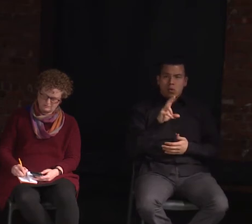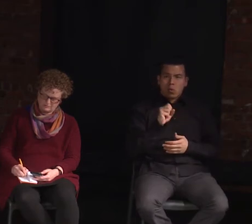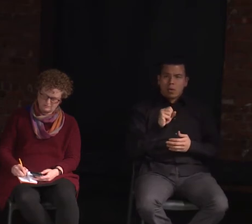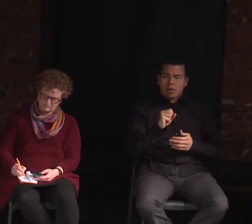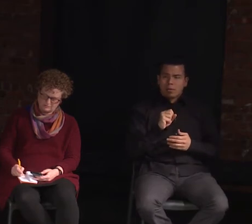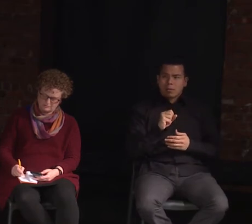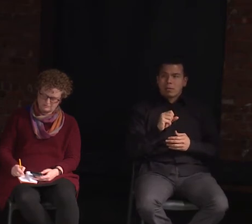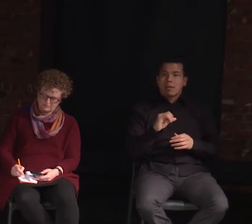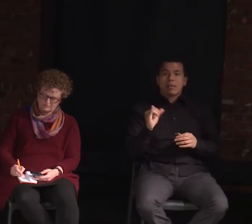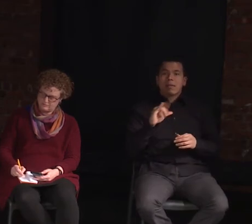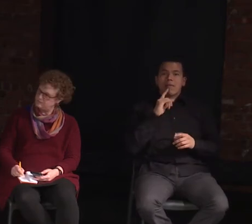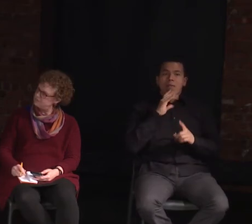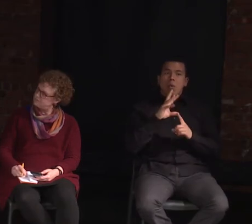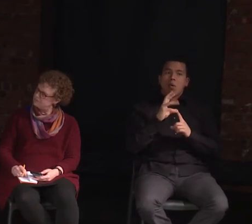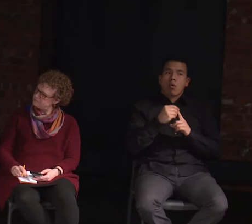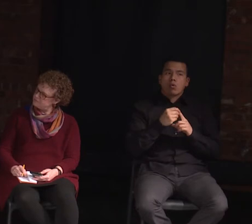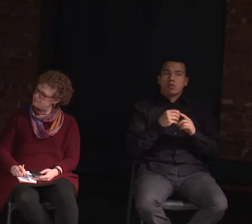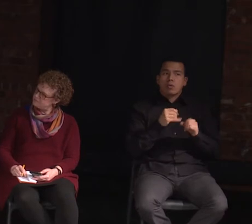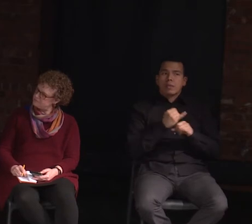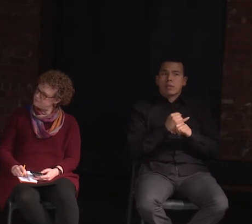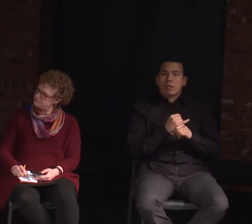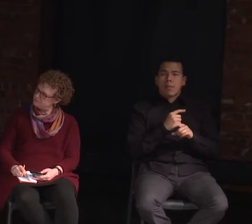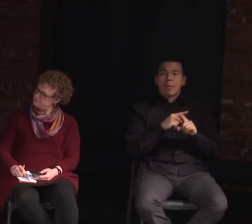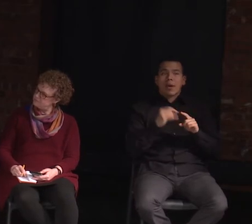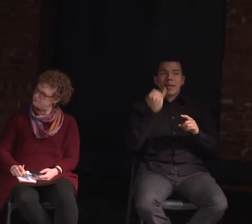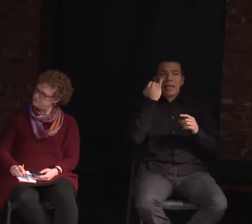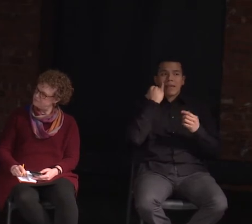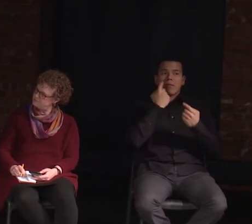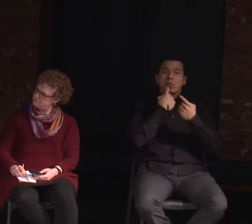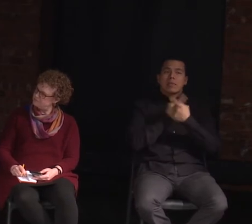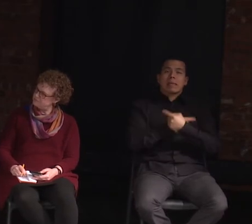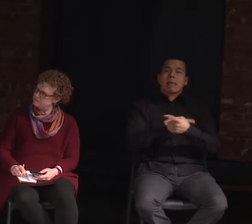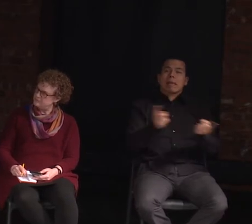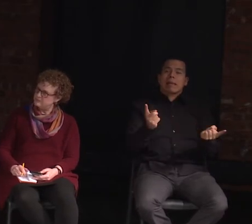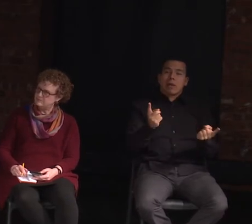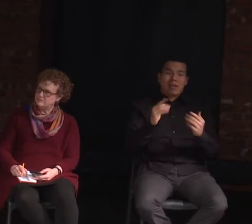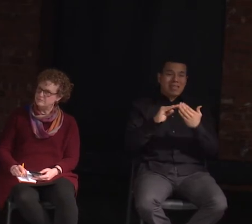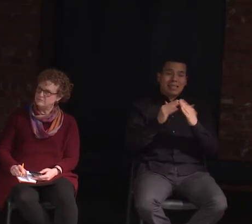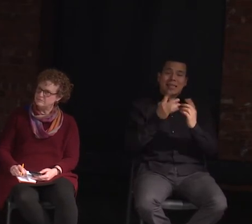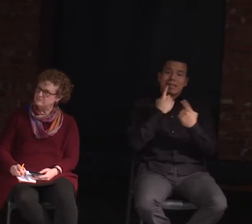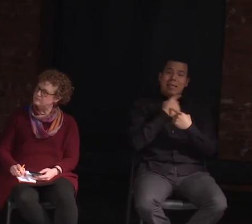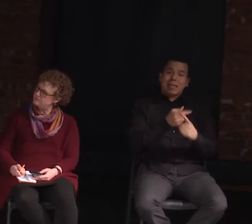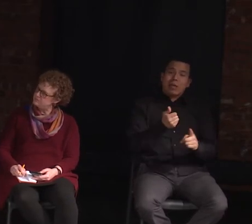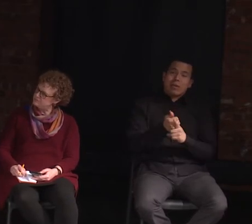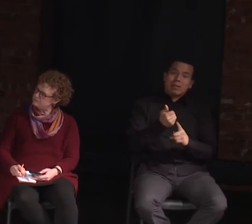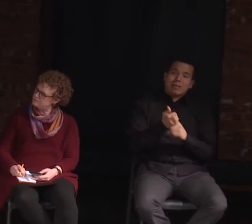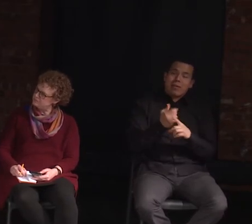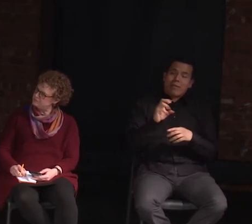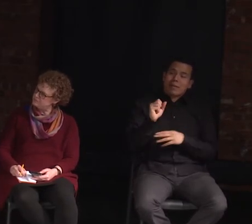If Gina Gibney were to declare itself a sanctuary, would that mean that people would think that